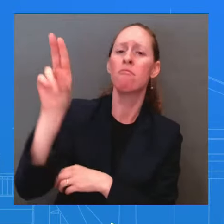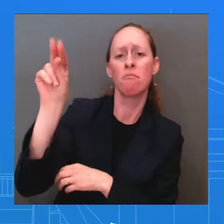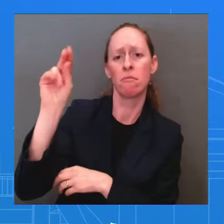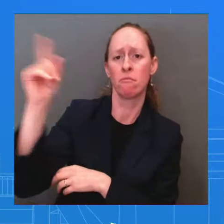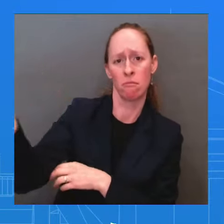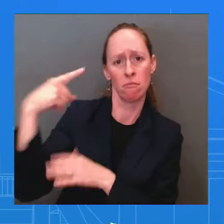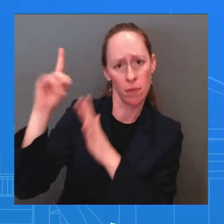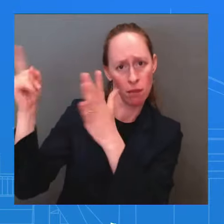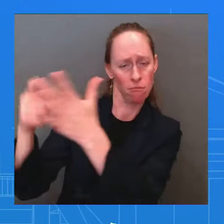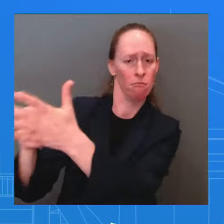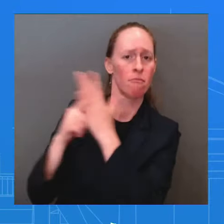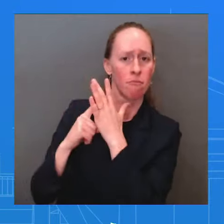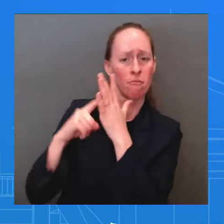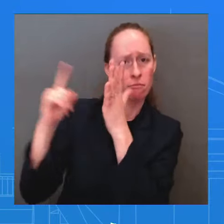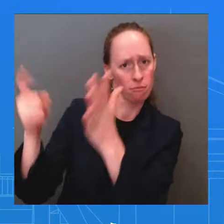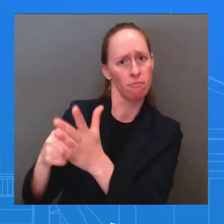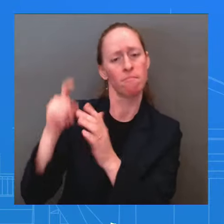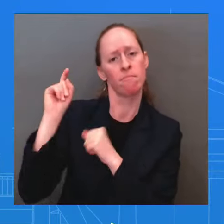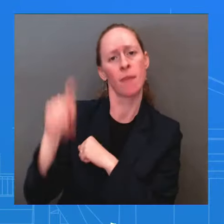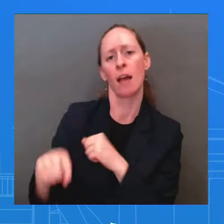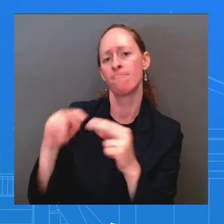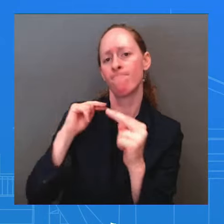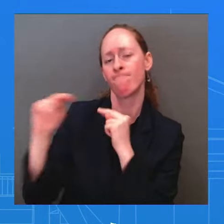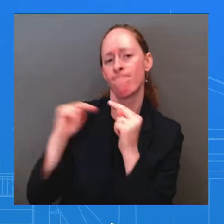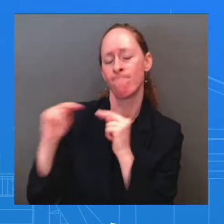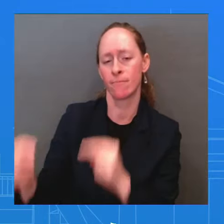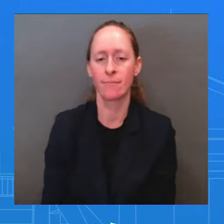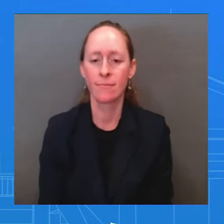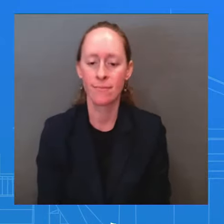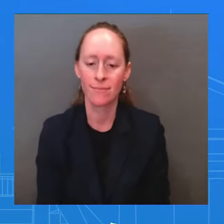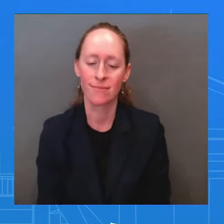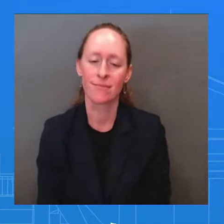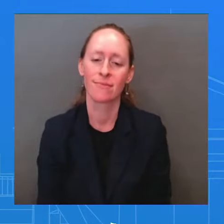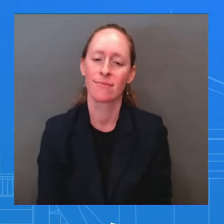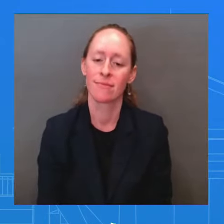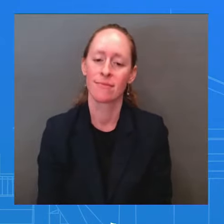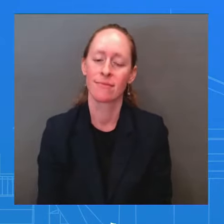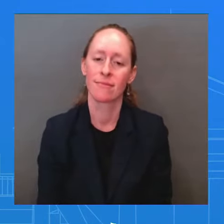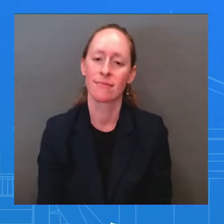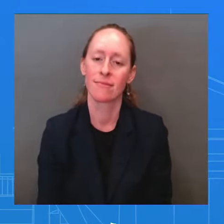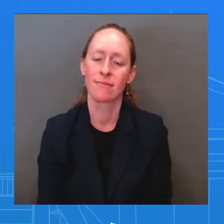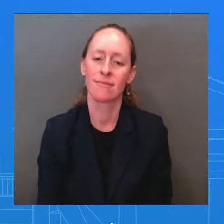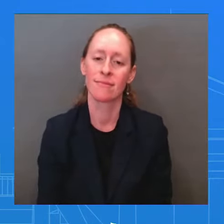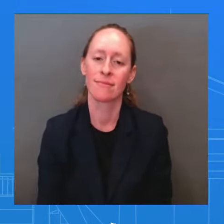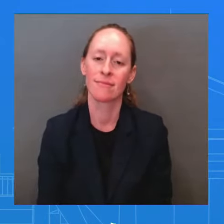Go ahead. The Press: Thanks, Karine. You've spoken about past outreach that the President had done to President Fain